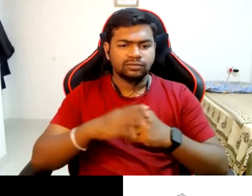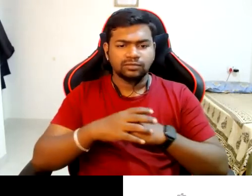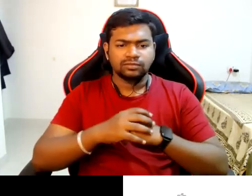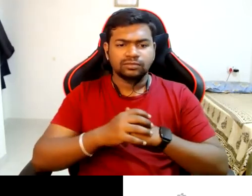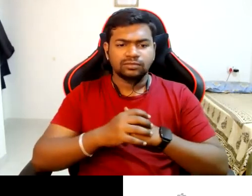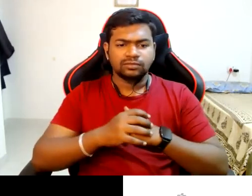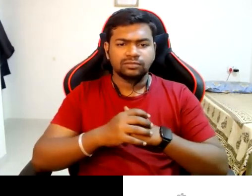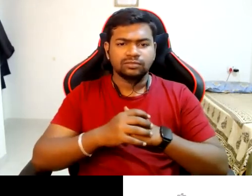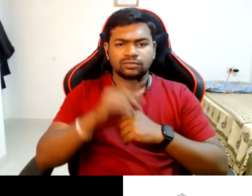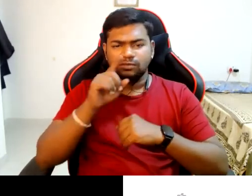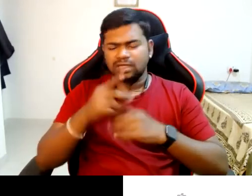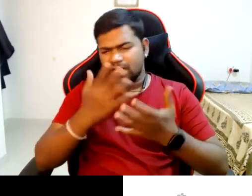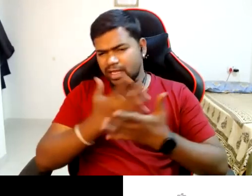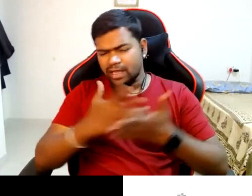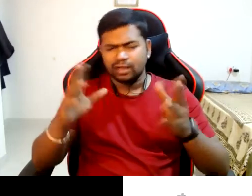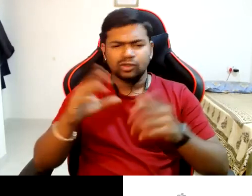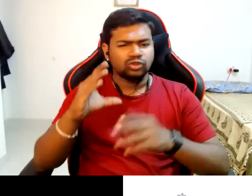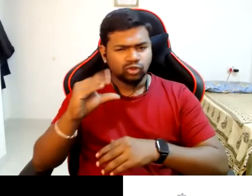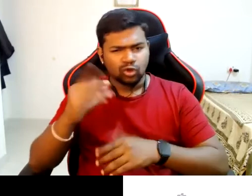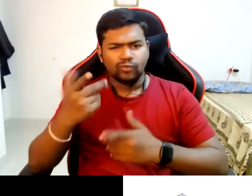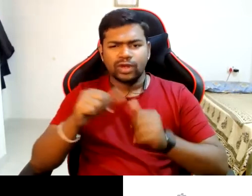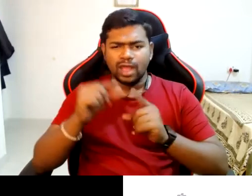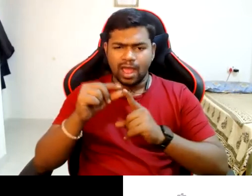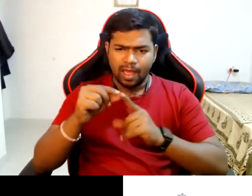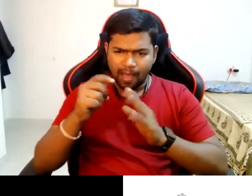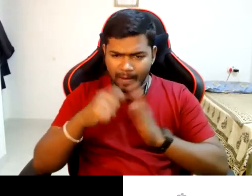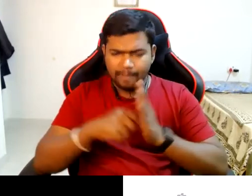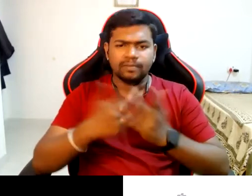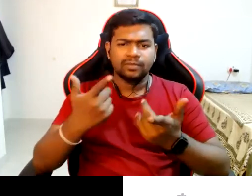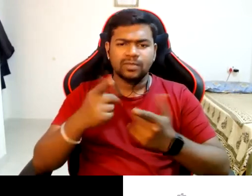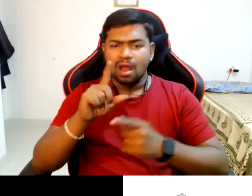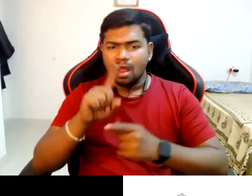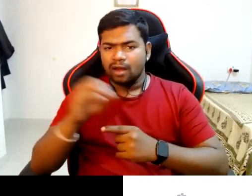accurate. Even now that captions are not accurate and what Shakul is